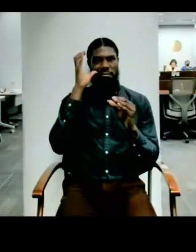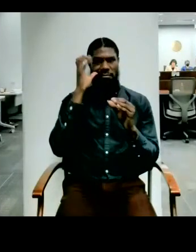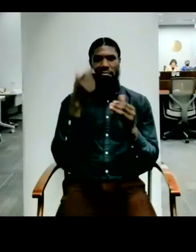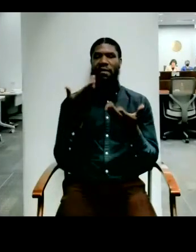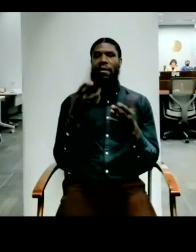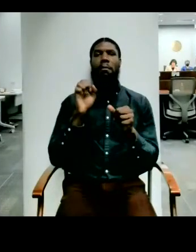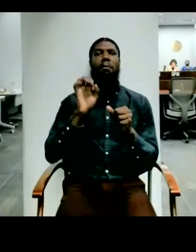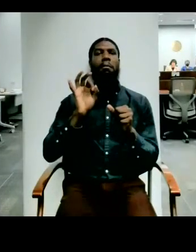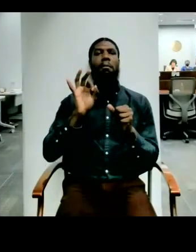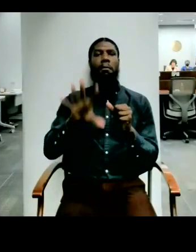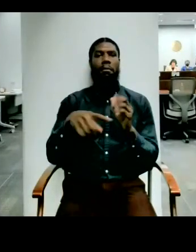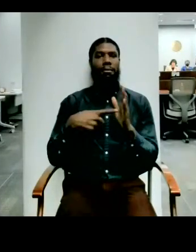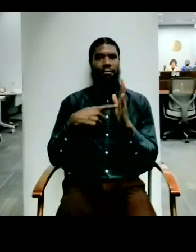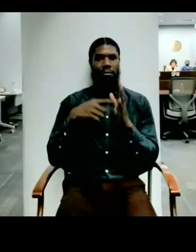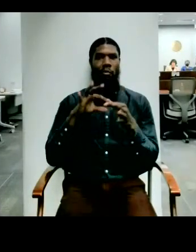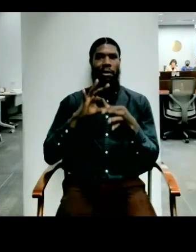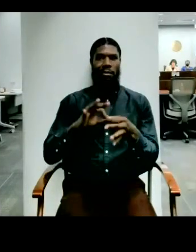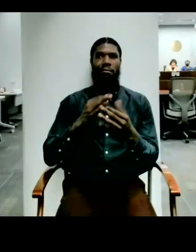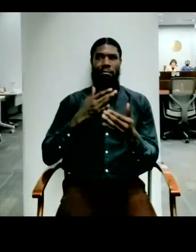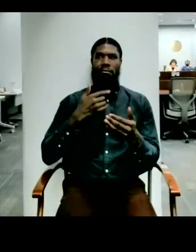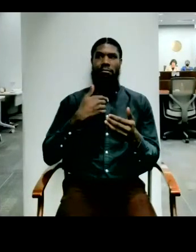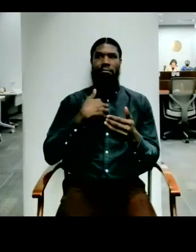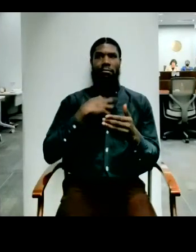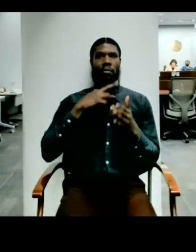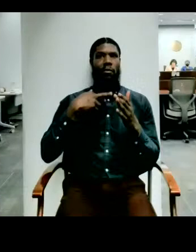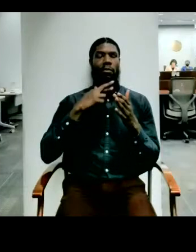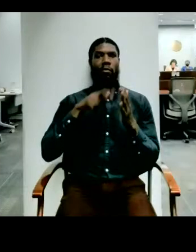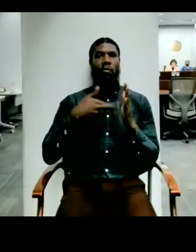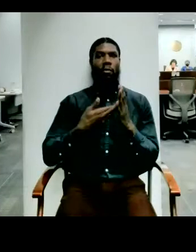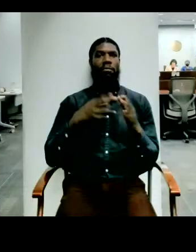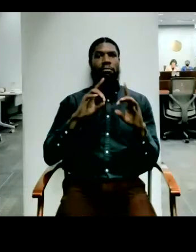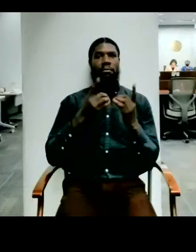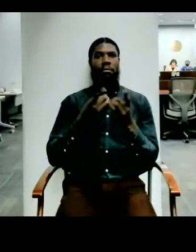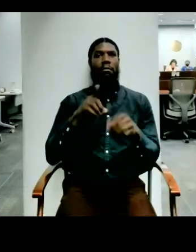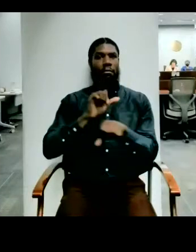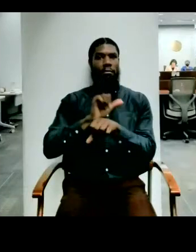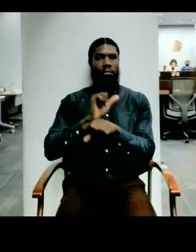when I was at the Department of Labor regarding getting comments in anticipation of a rule.